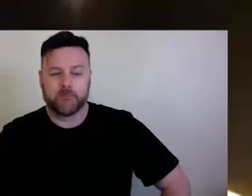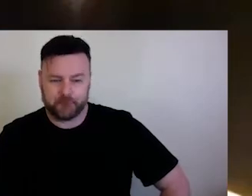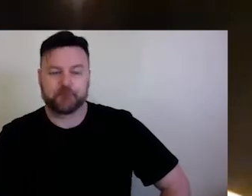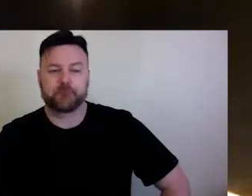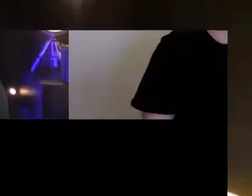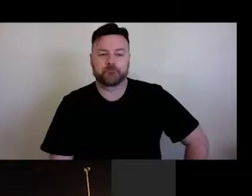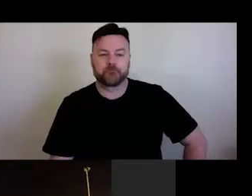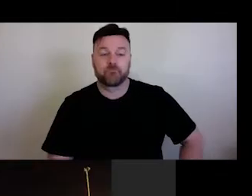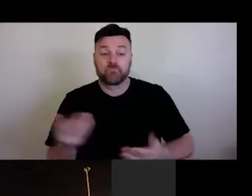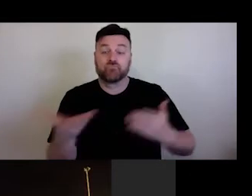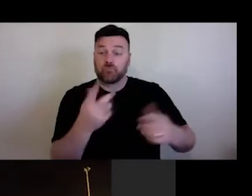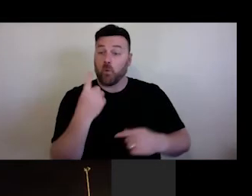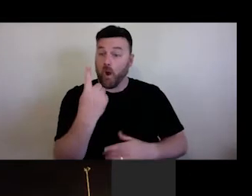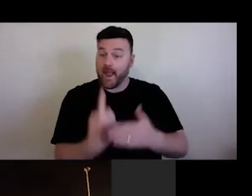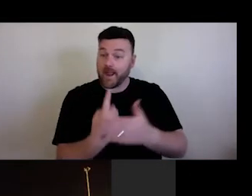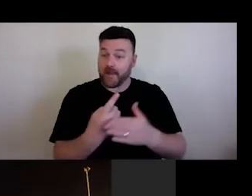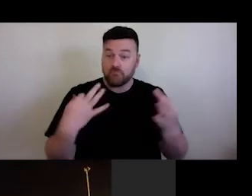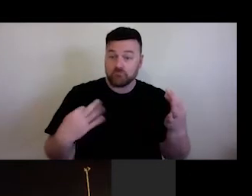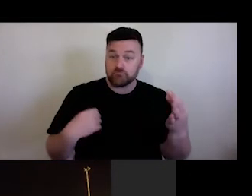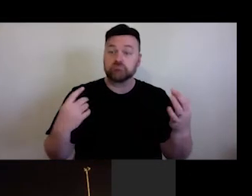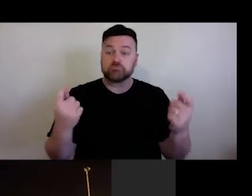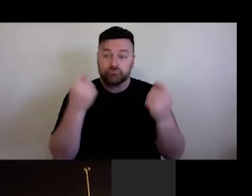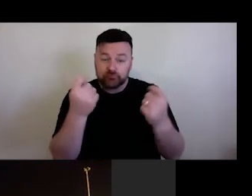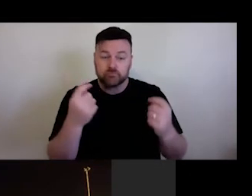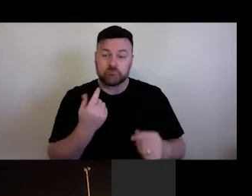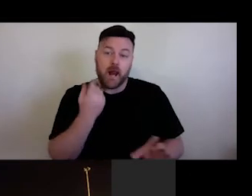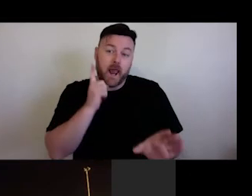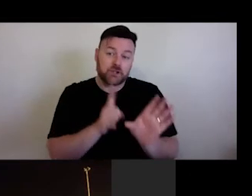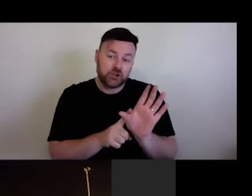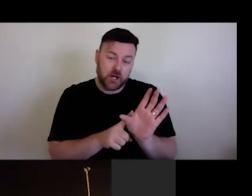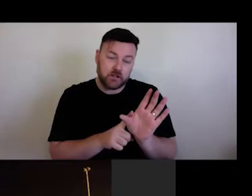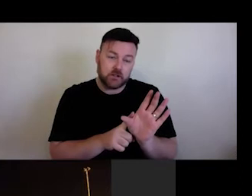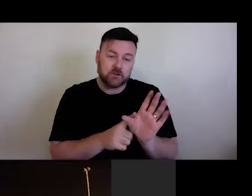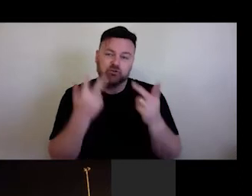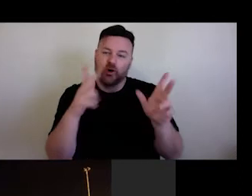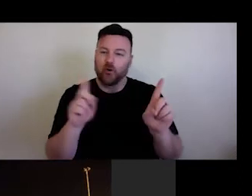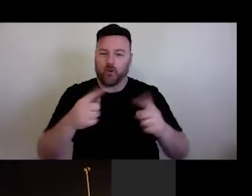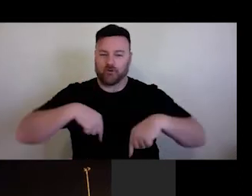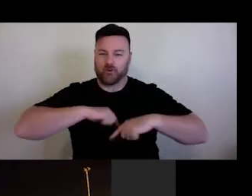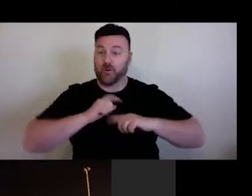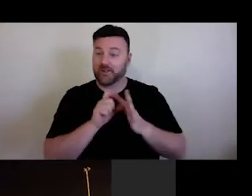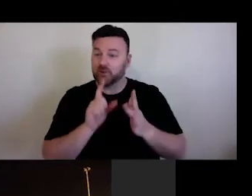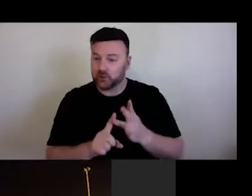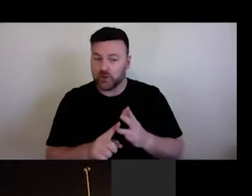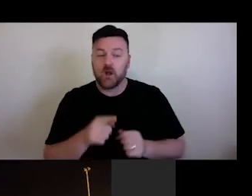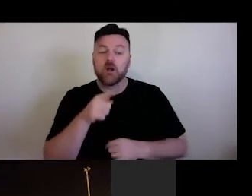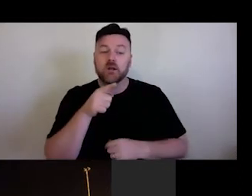Here is an event we did last year just to give you a bit of a puck chure of what we kind of do. That was an event for a show that was in